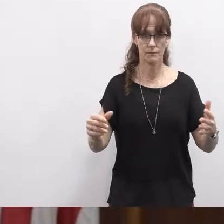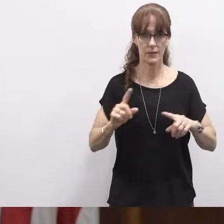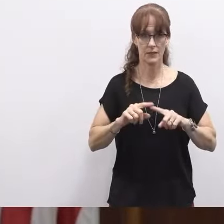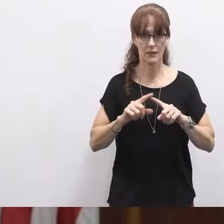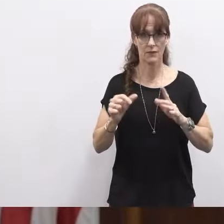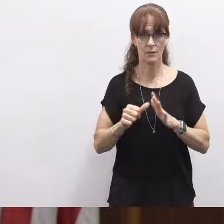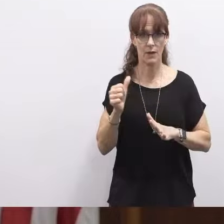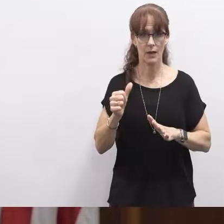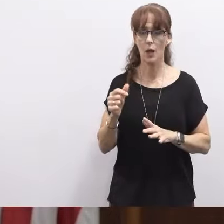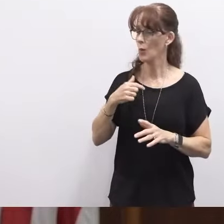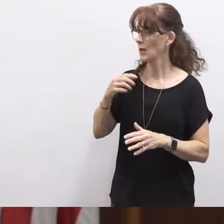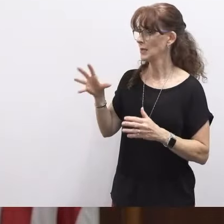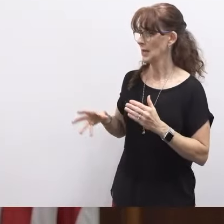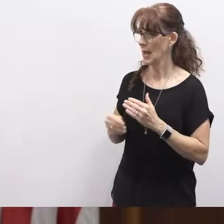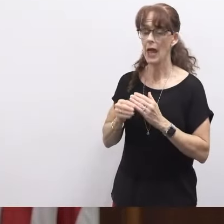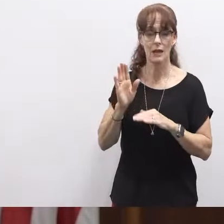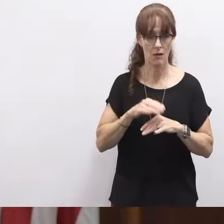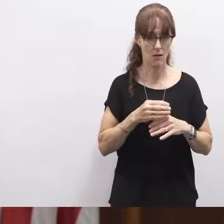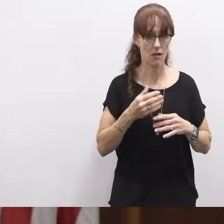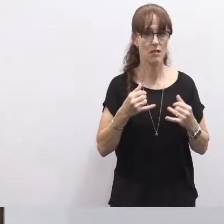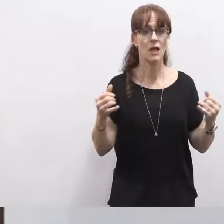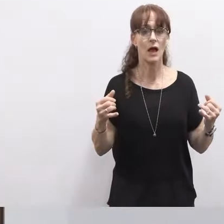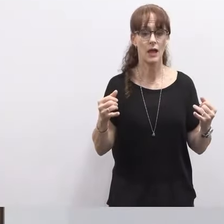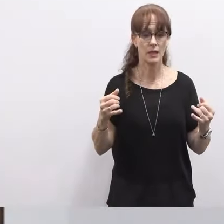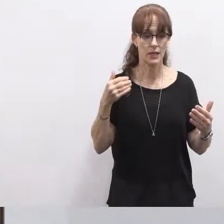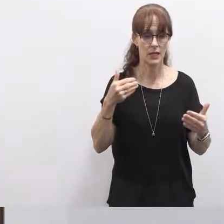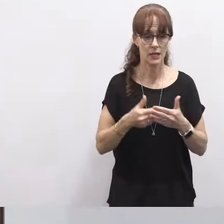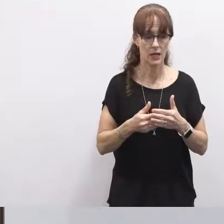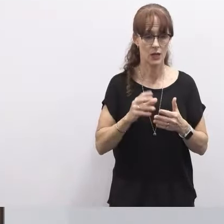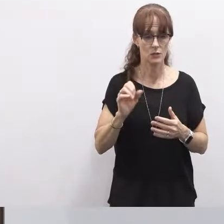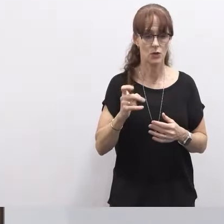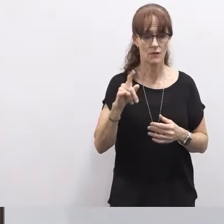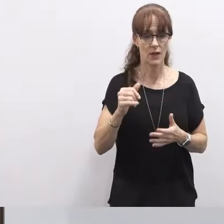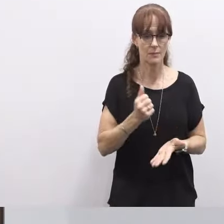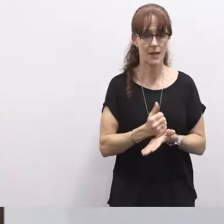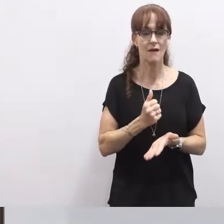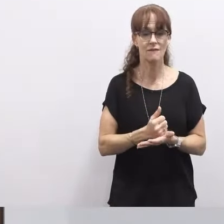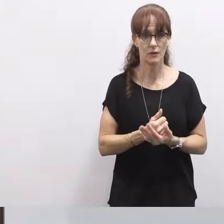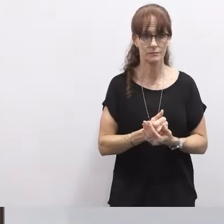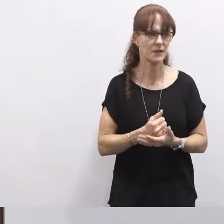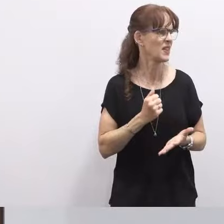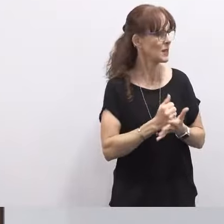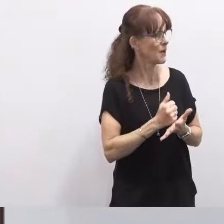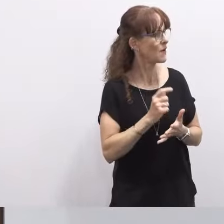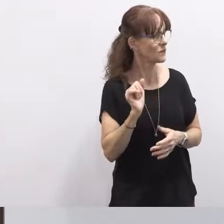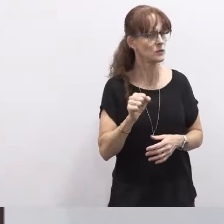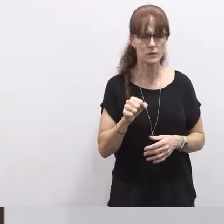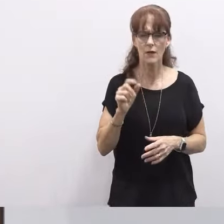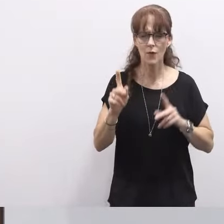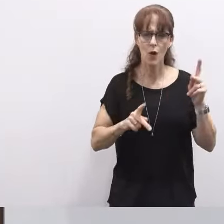We could put it online near the survey. I think that would be helpful. Okay, I think that would be helpful. Just so for folks who are really trying